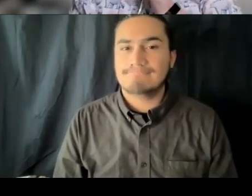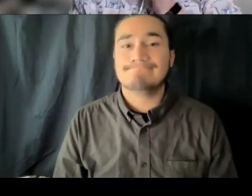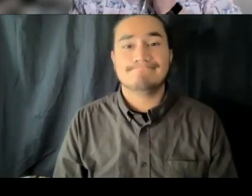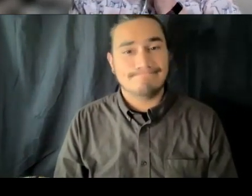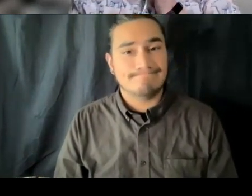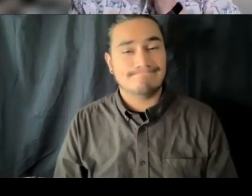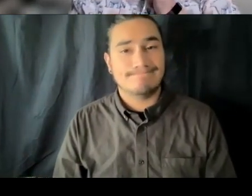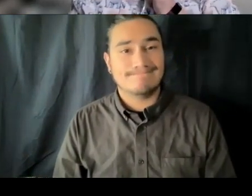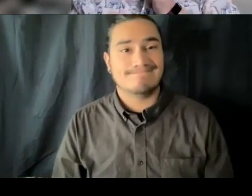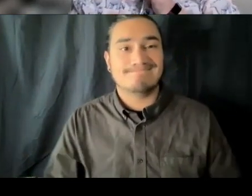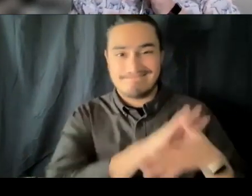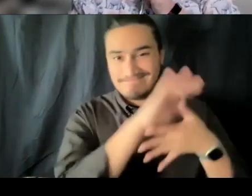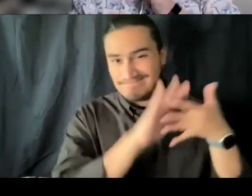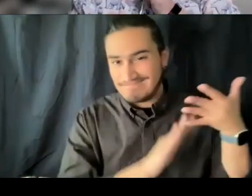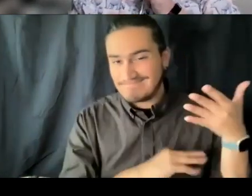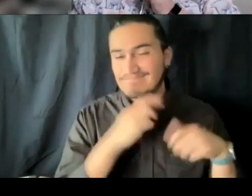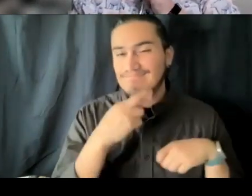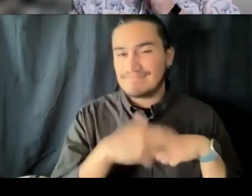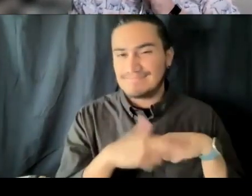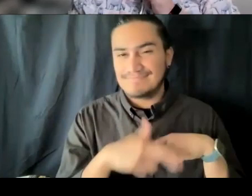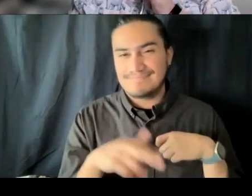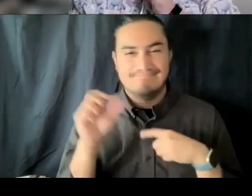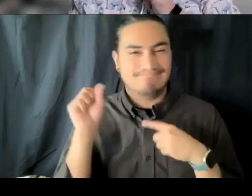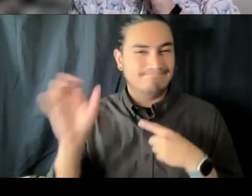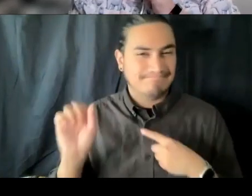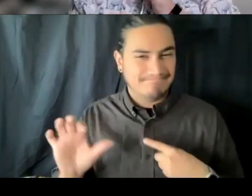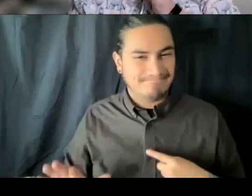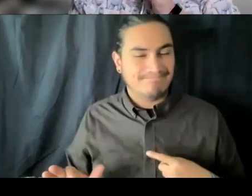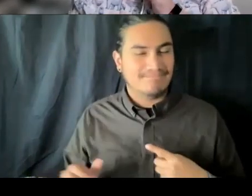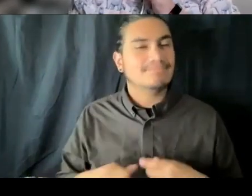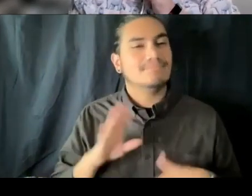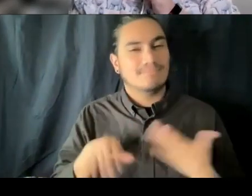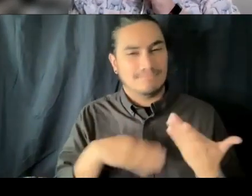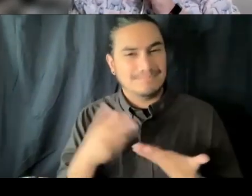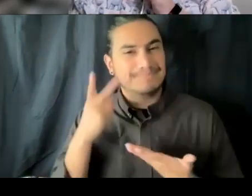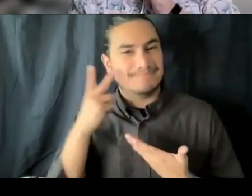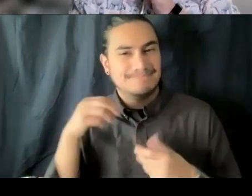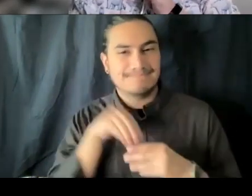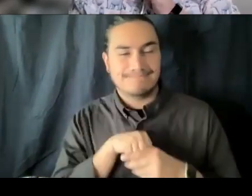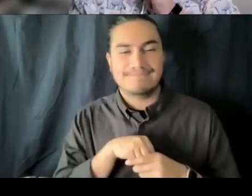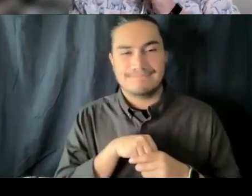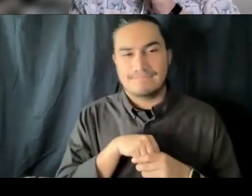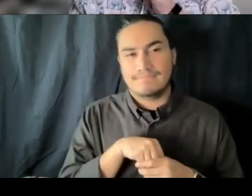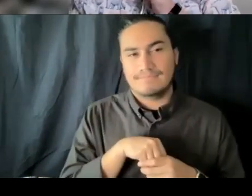And these are the references you've got in all of these chats. So a few of the links we used.